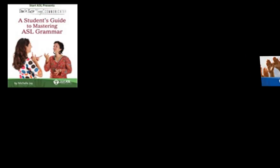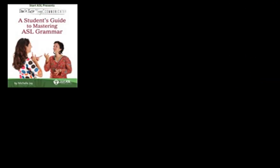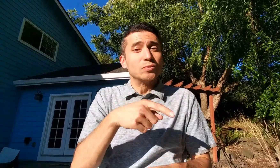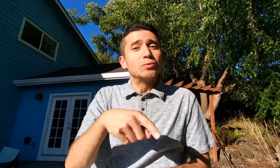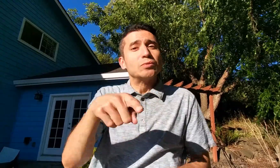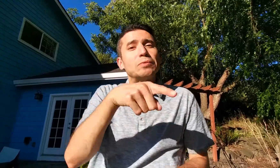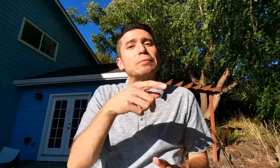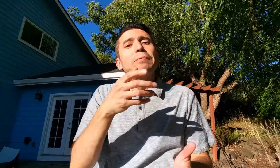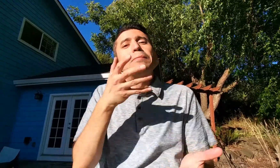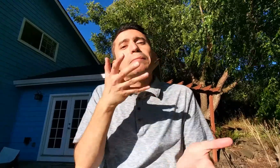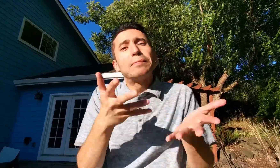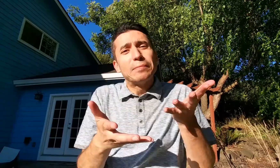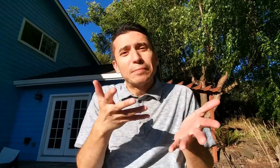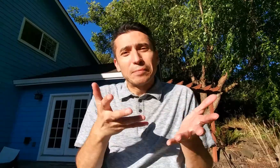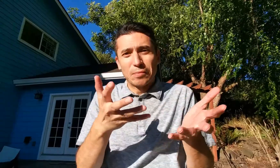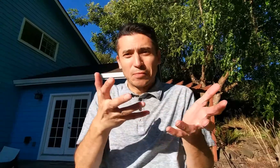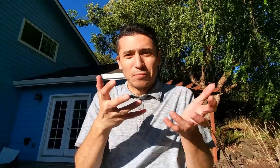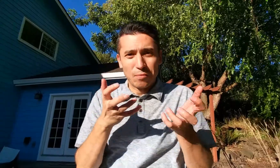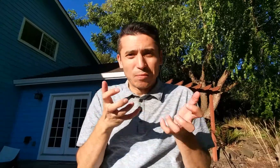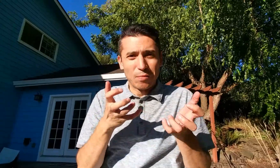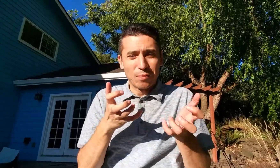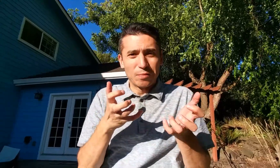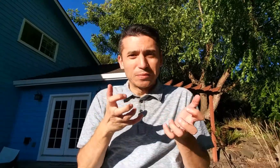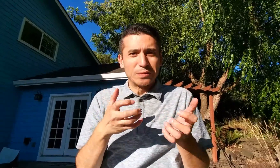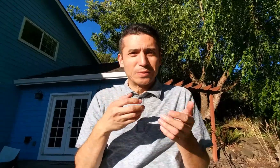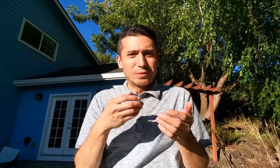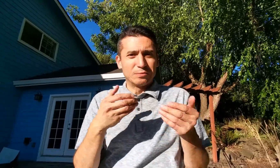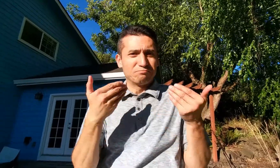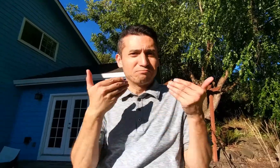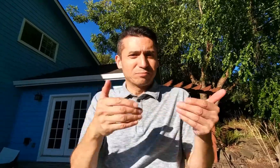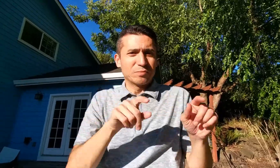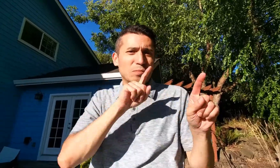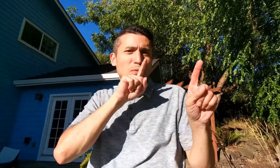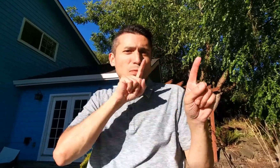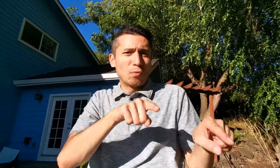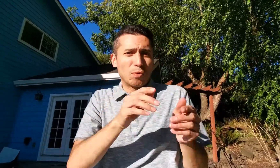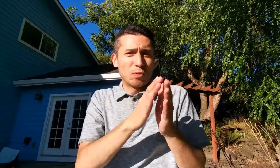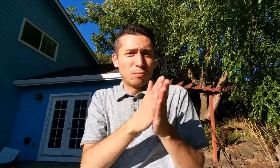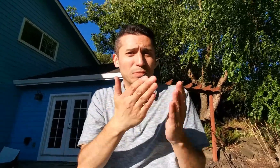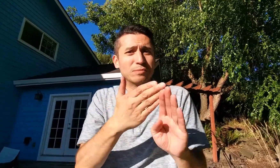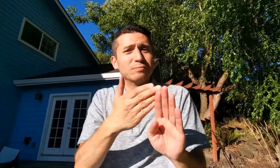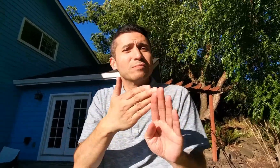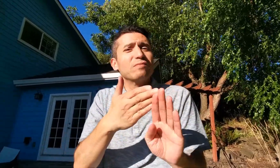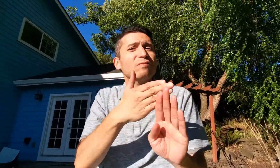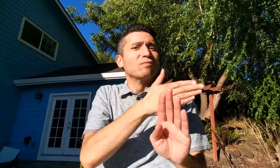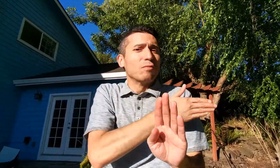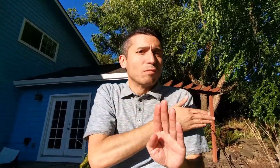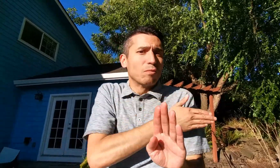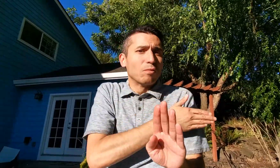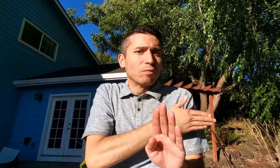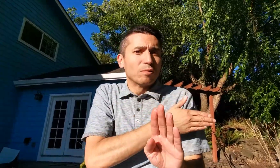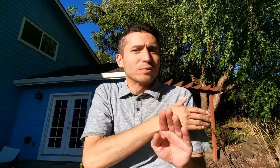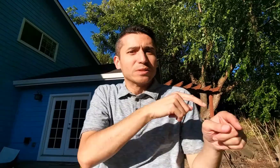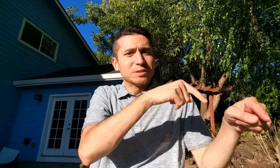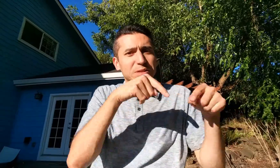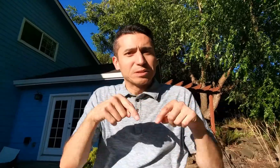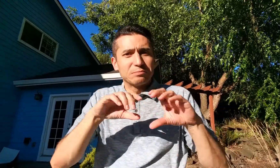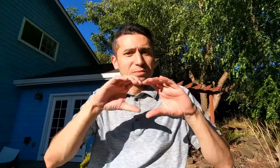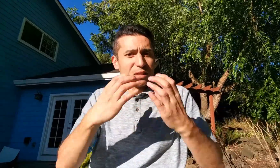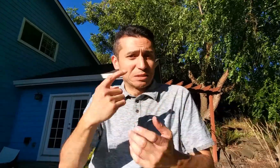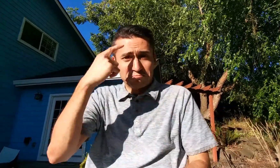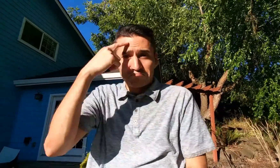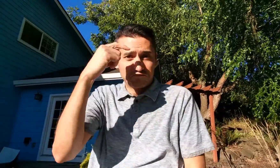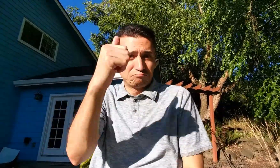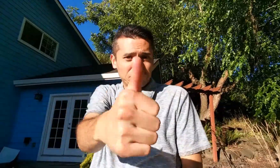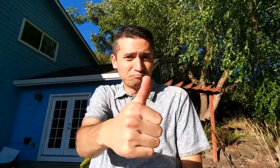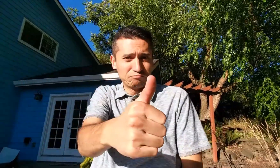You may wish to order the books before coming to class. It's up to you.